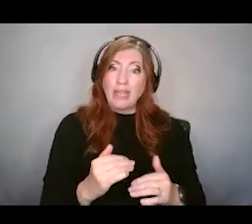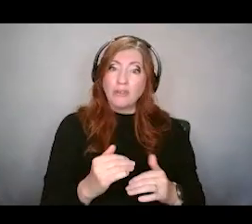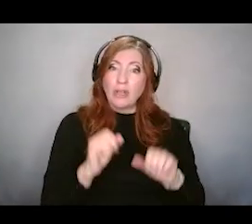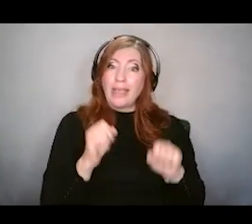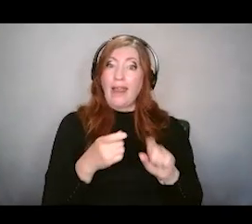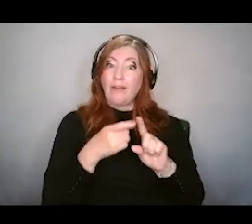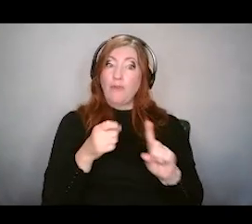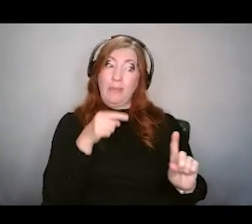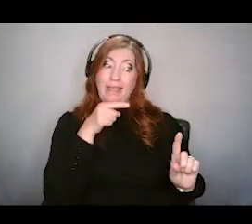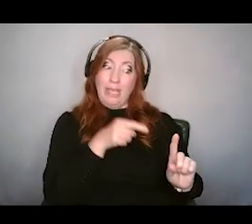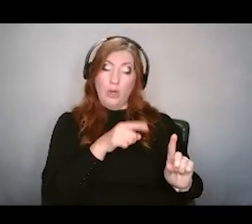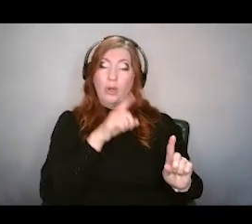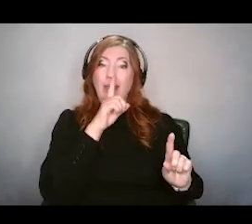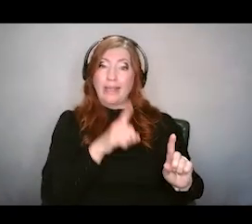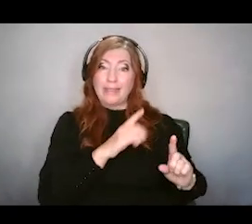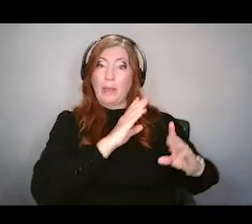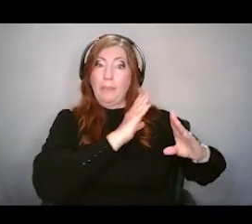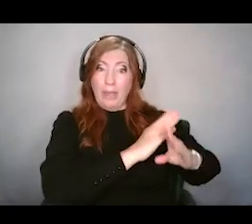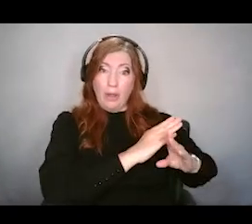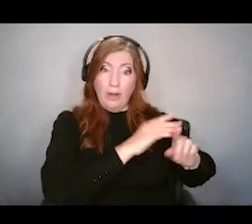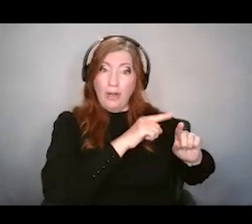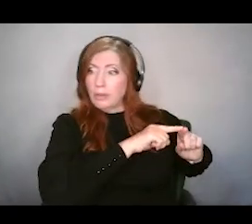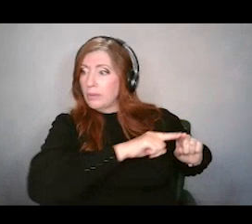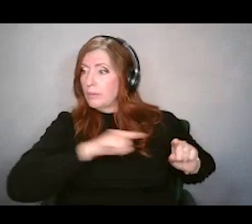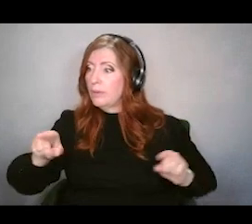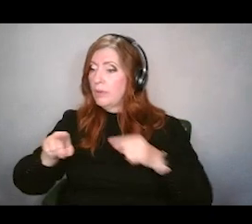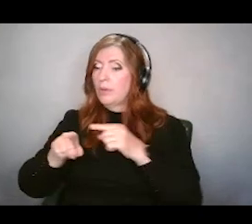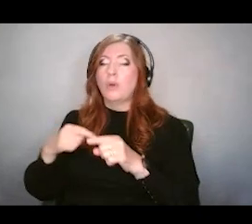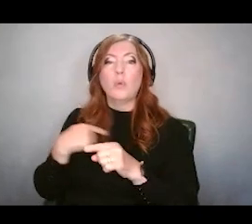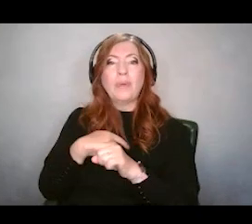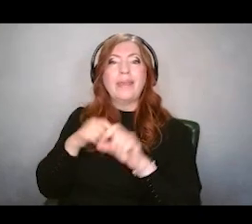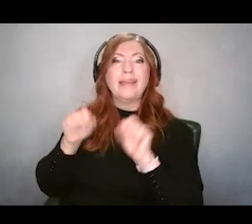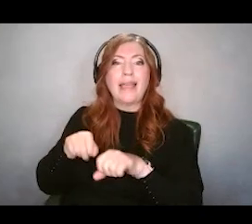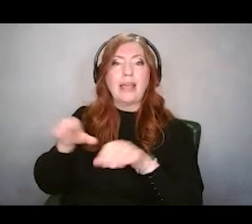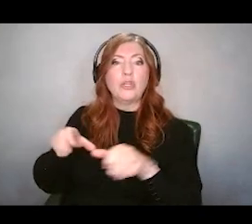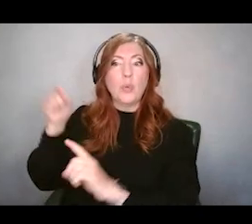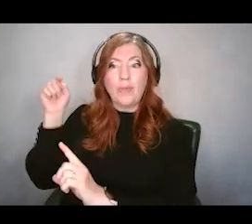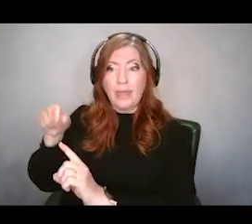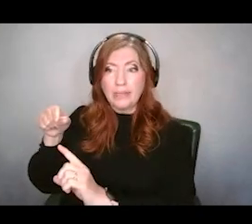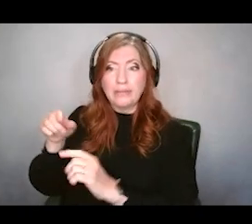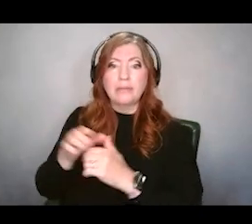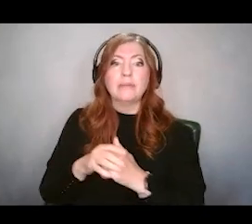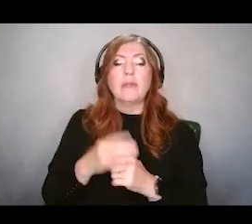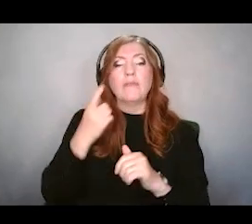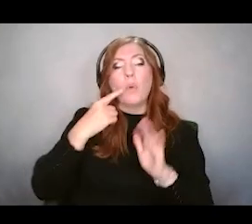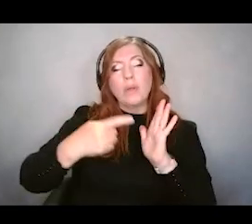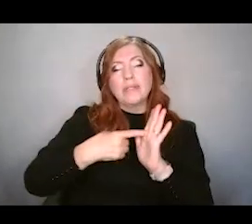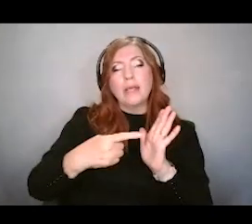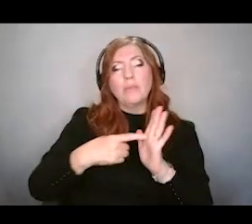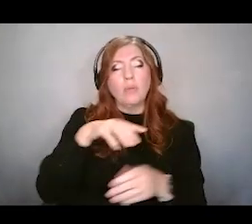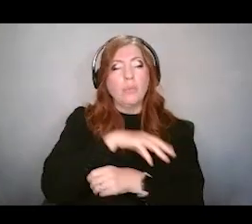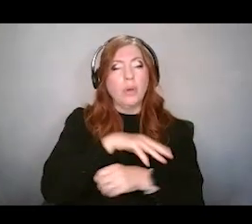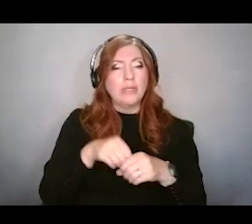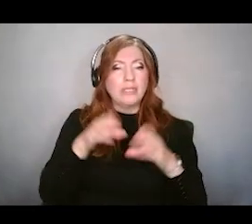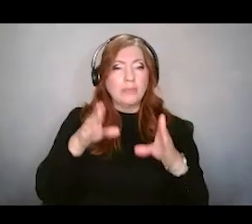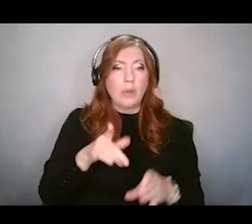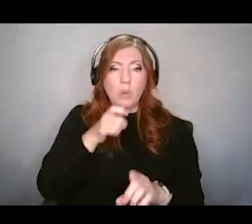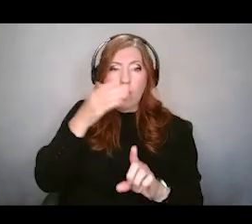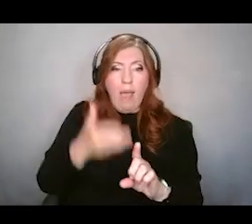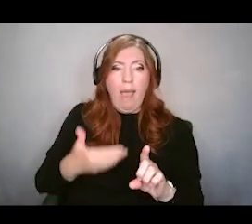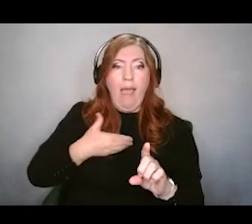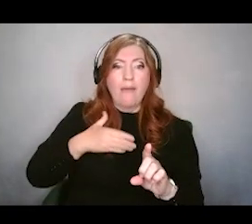the barrier” to “here’s what we can do.” For example, a participant with an IEP that mentions